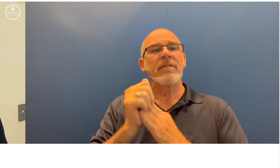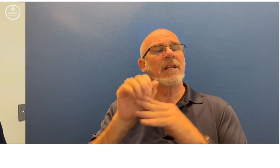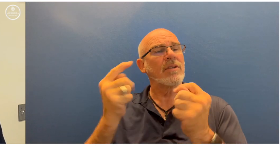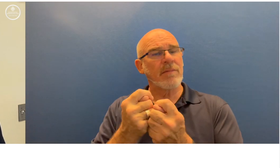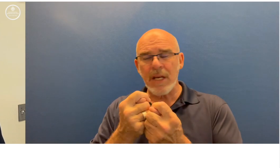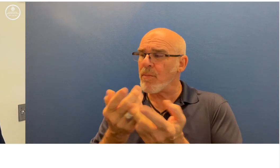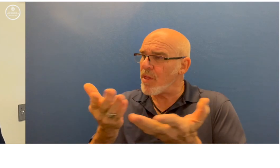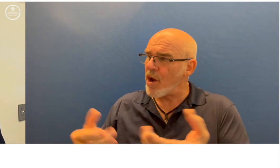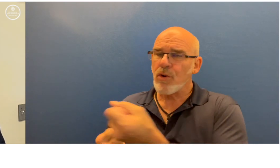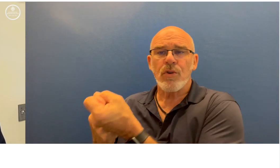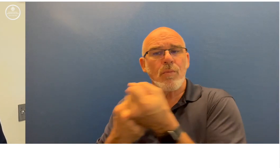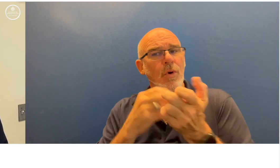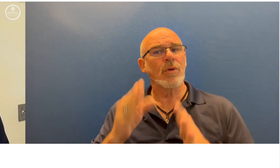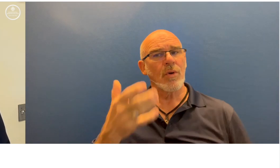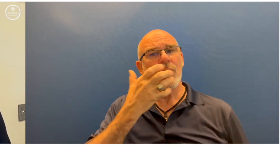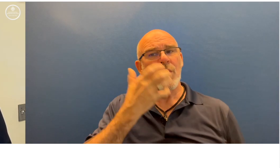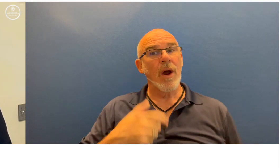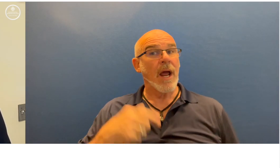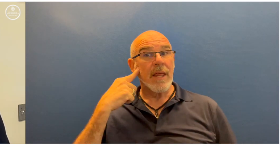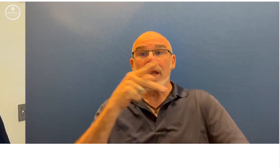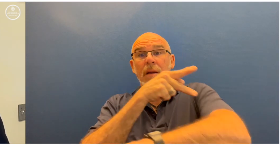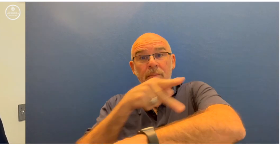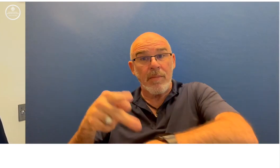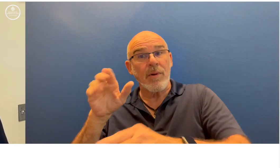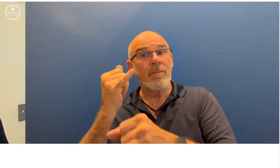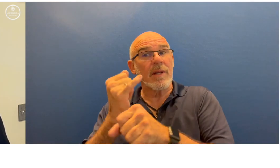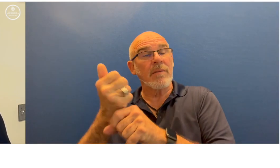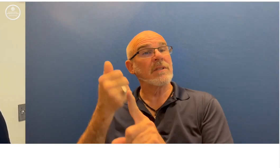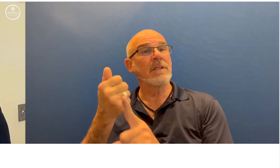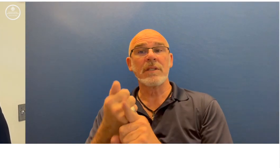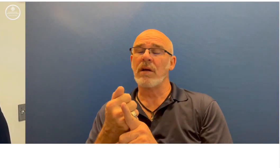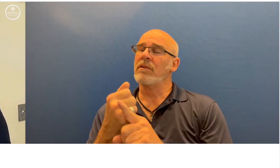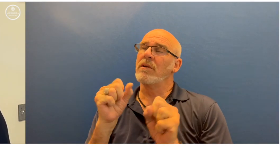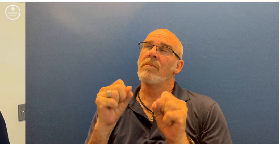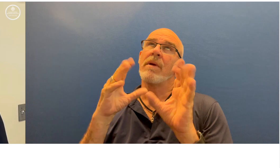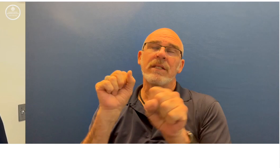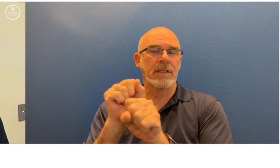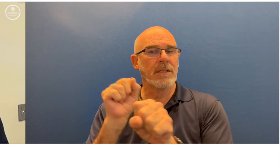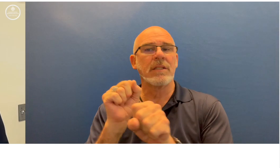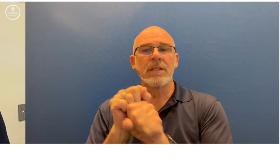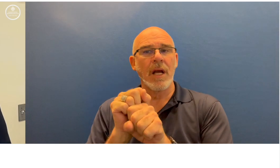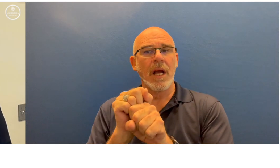And I think that the Petaluma campus does a beautiful job throughout the district, 'cause I'm not saying it doesn't happen anywhere else,